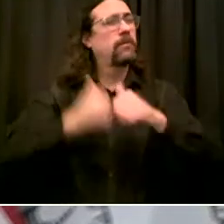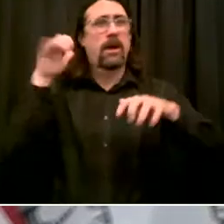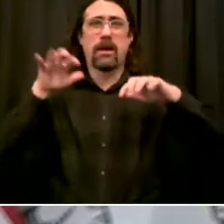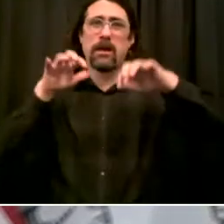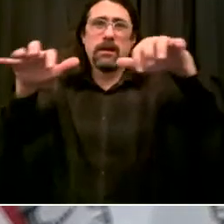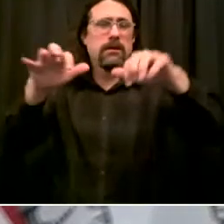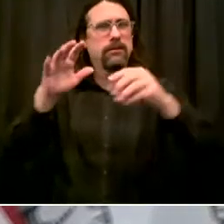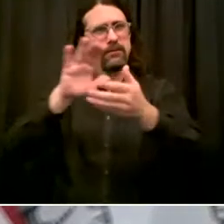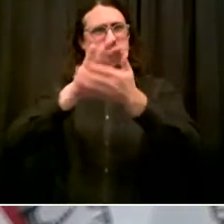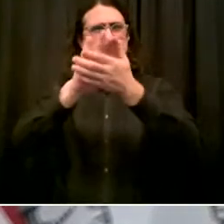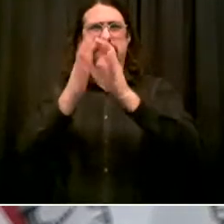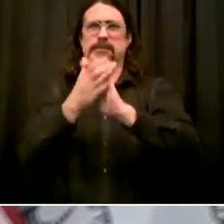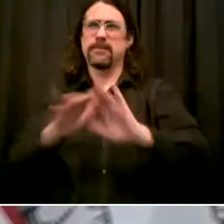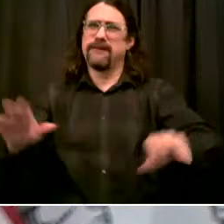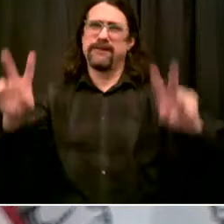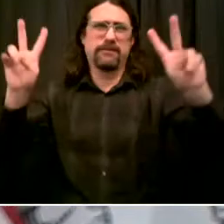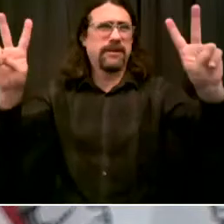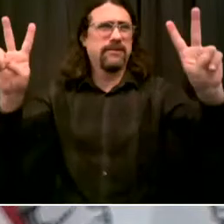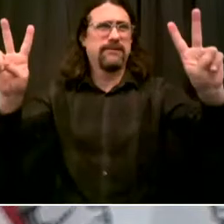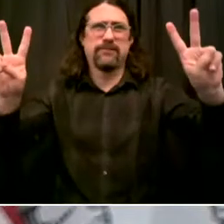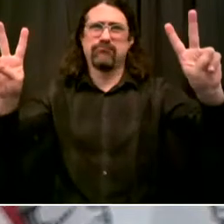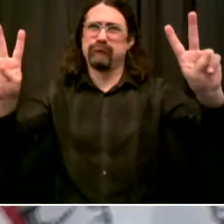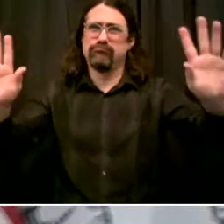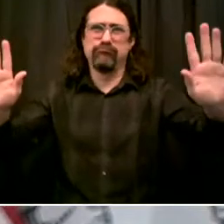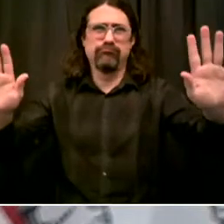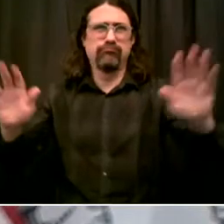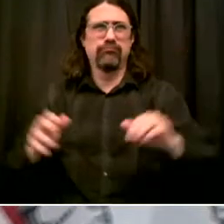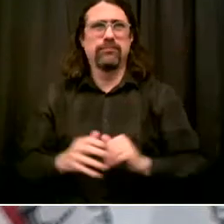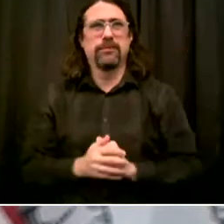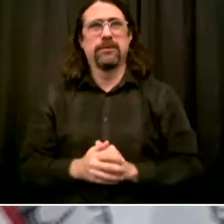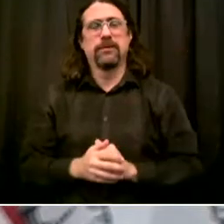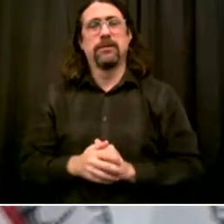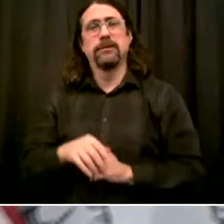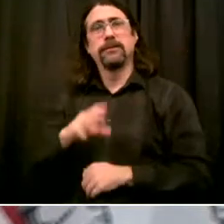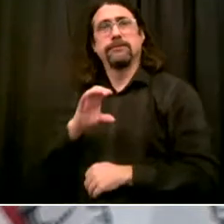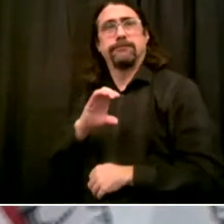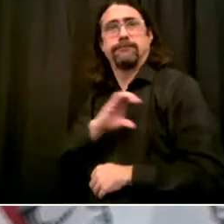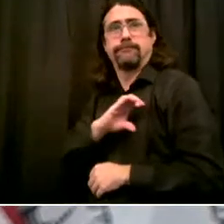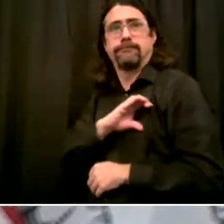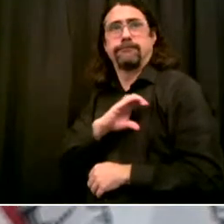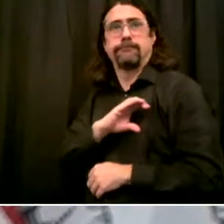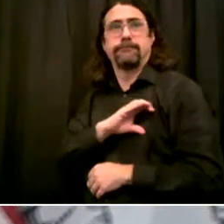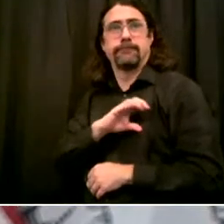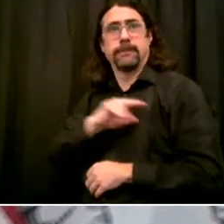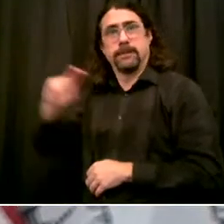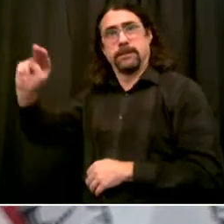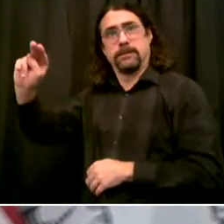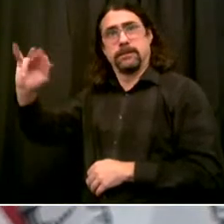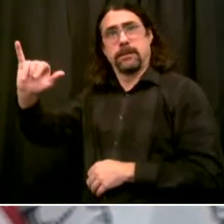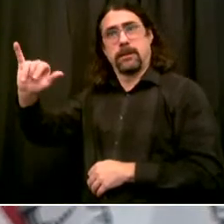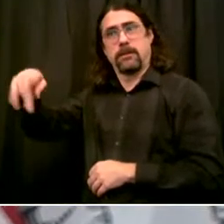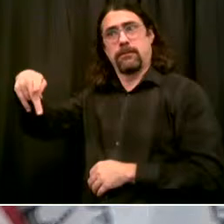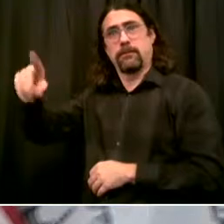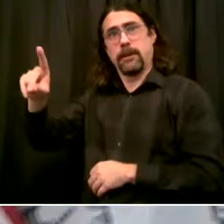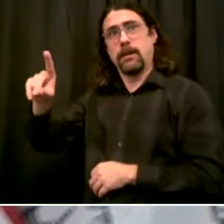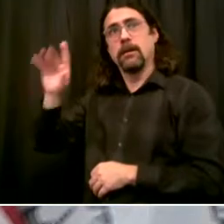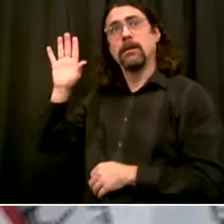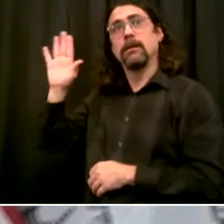CLEARLY. WHAT WE HAVE TO DO AS